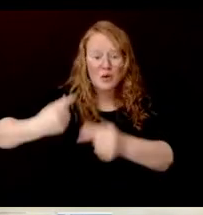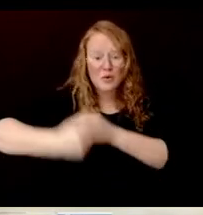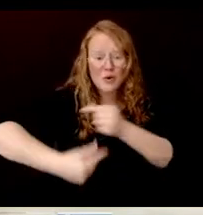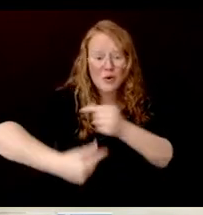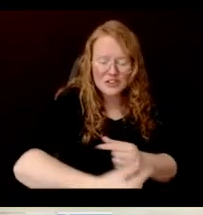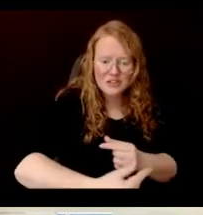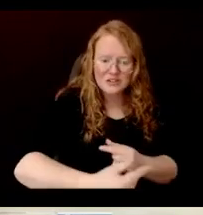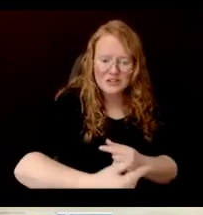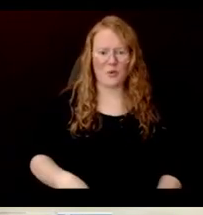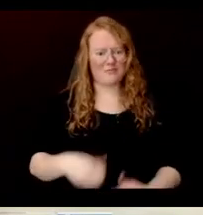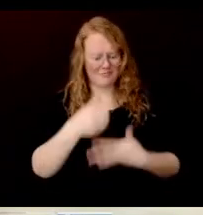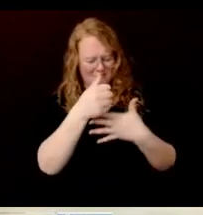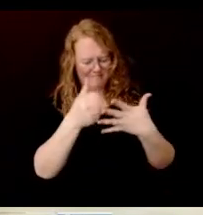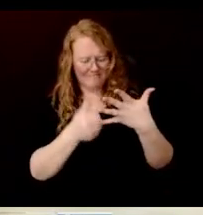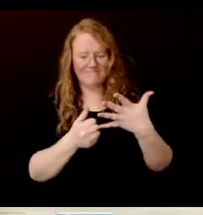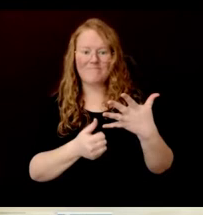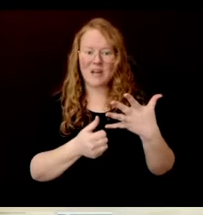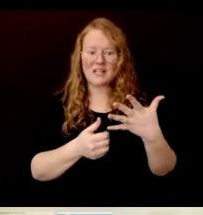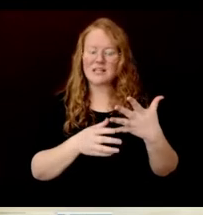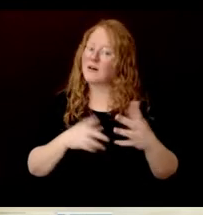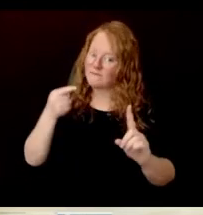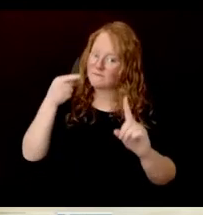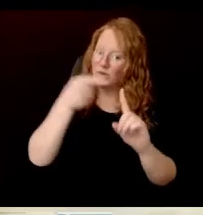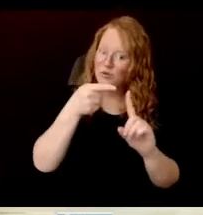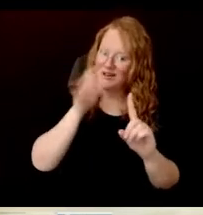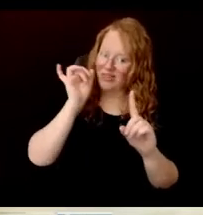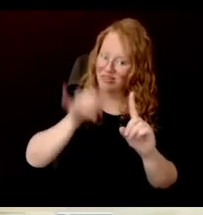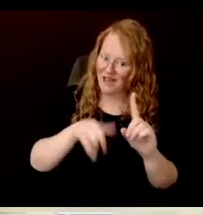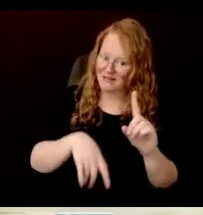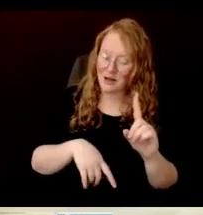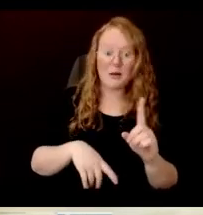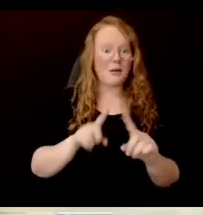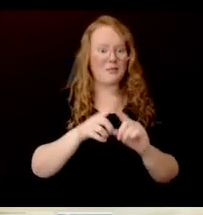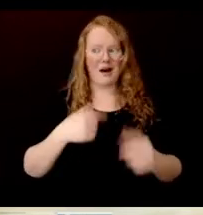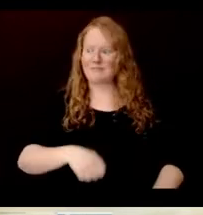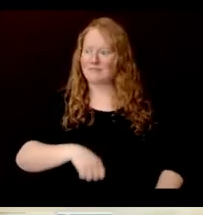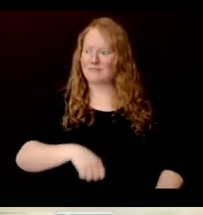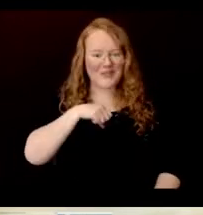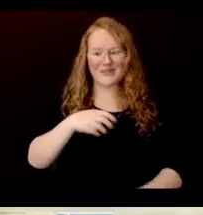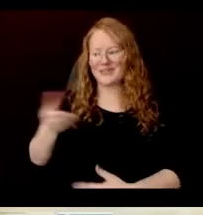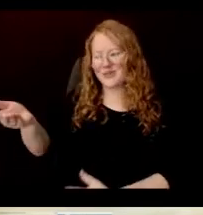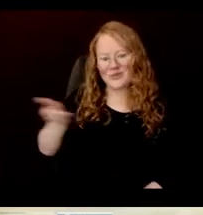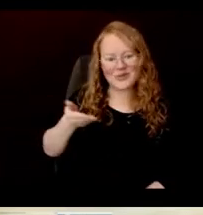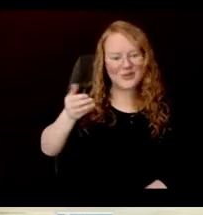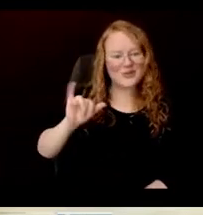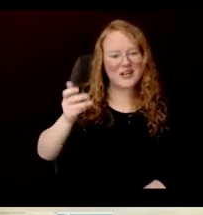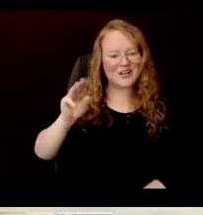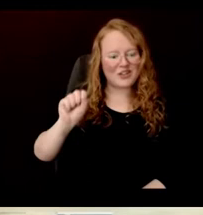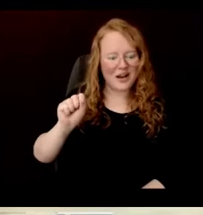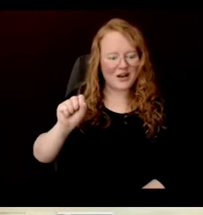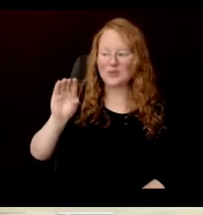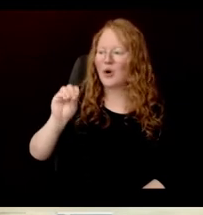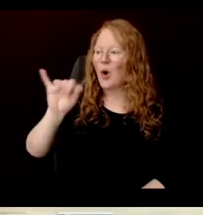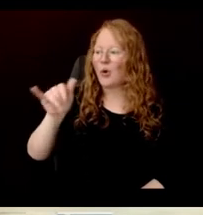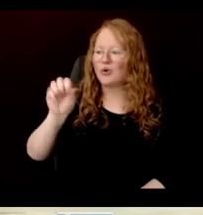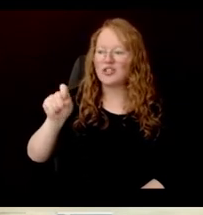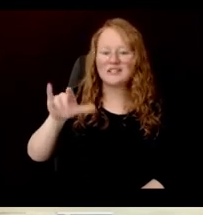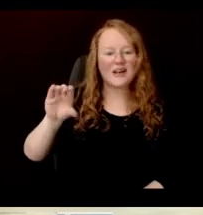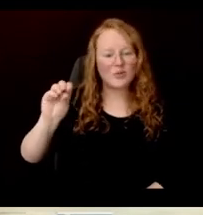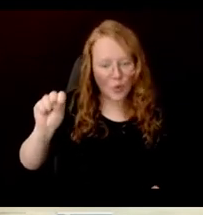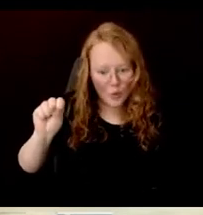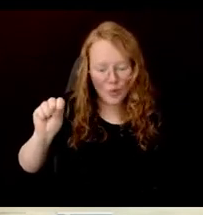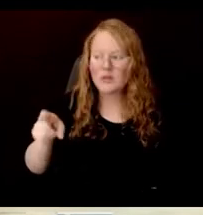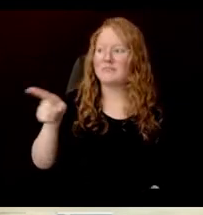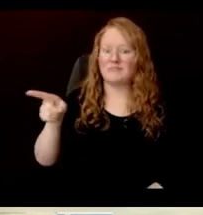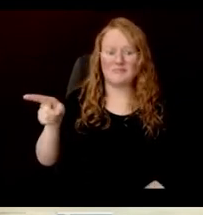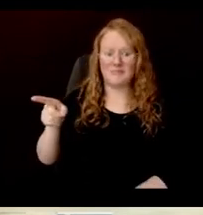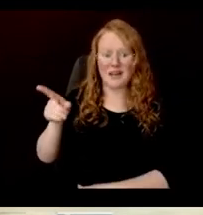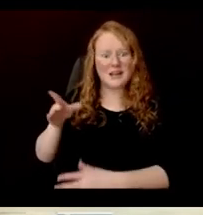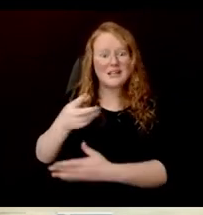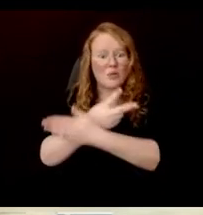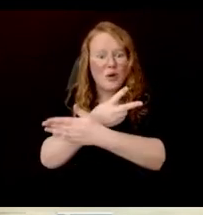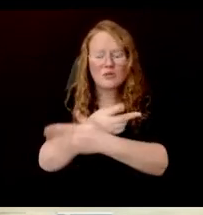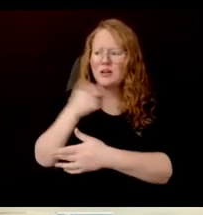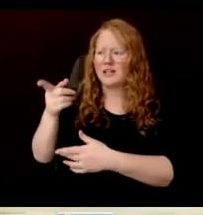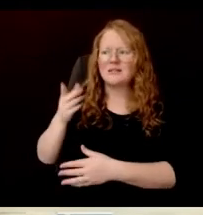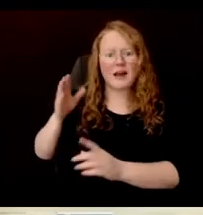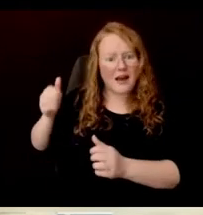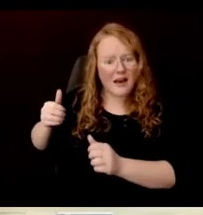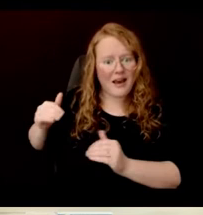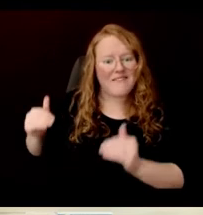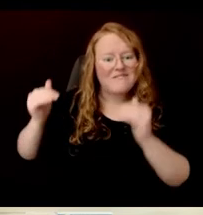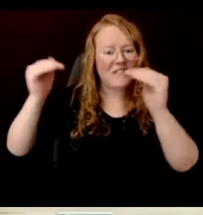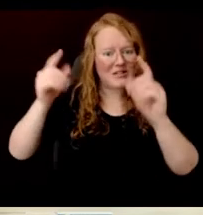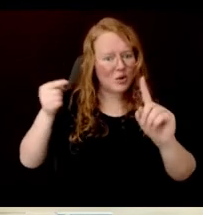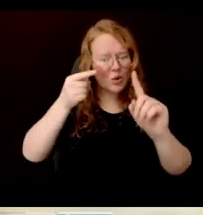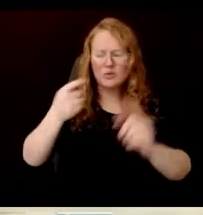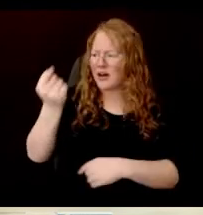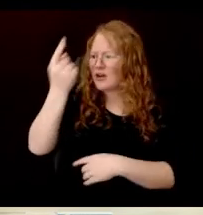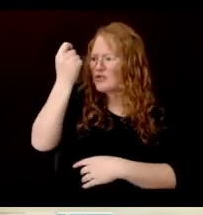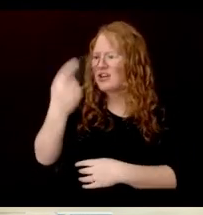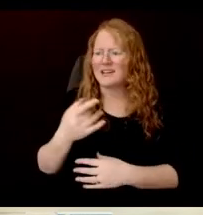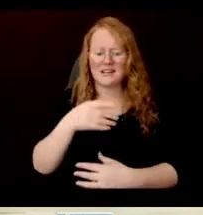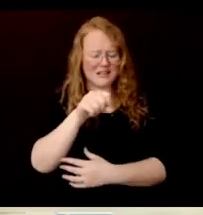but it makes me proud to introduce James Ojascastro who--in his role as a graduate student at the William L. Brown Center--is advancing us towards these goals of understanding species conservation and knowledge preservation.